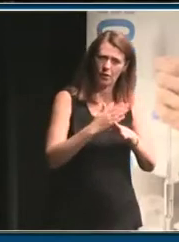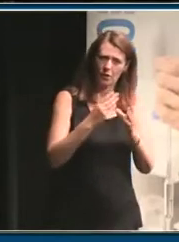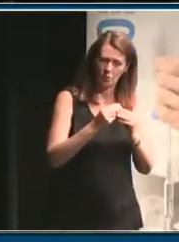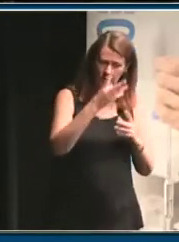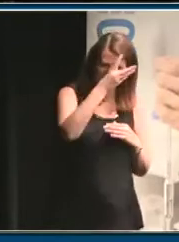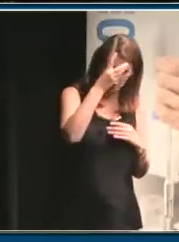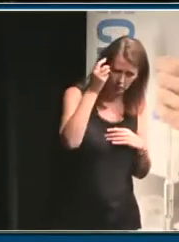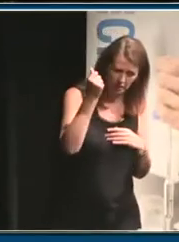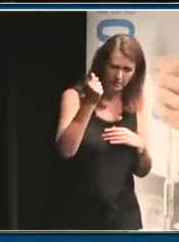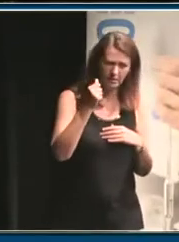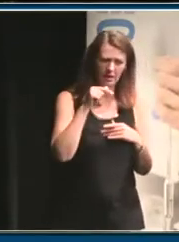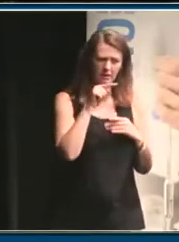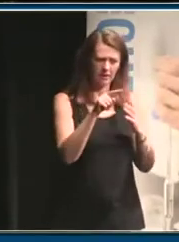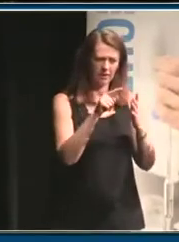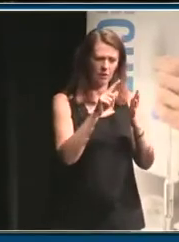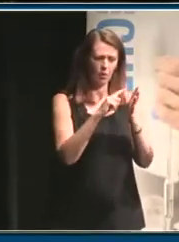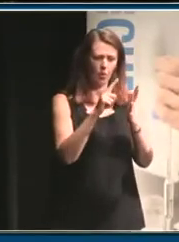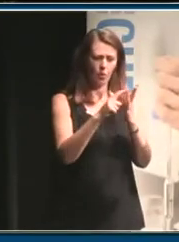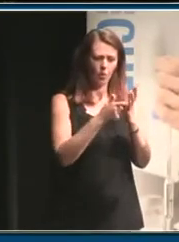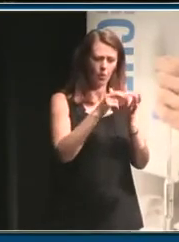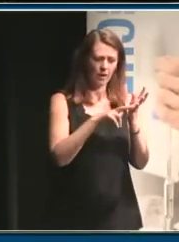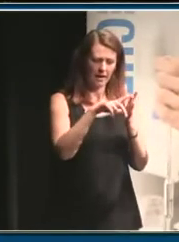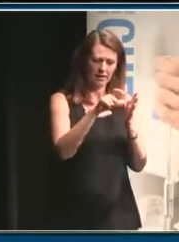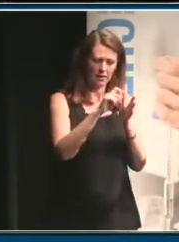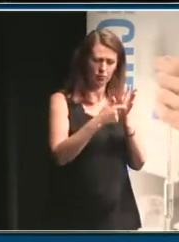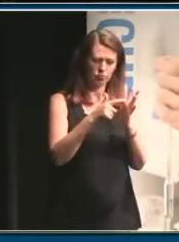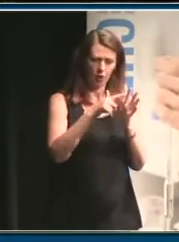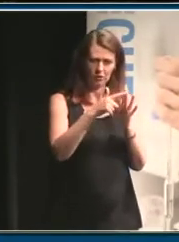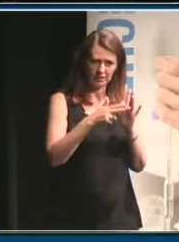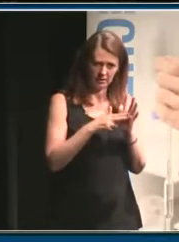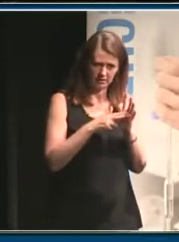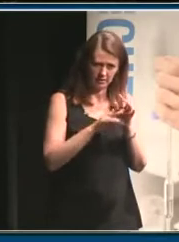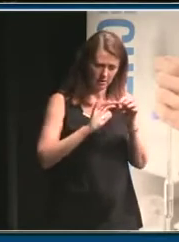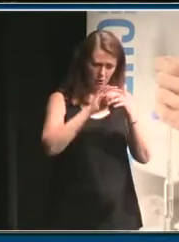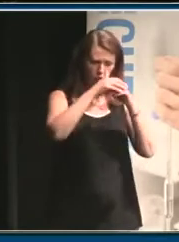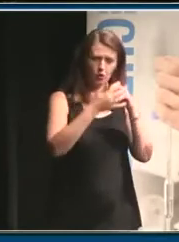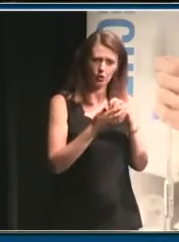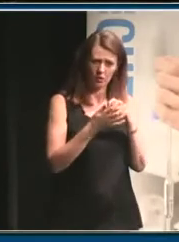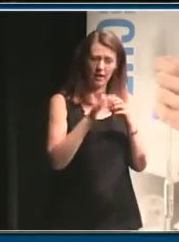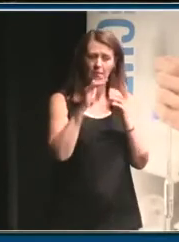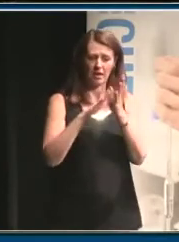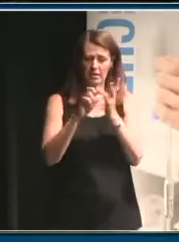is these organic proteins that wrap around an inorganic particle. The molecule slips into